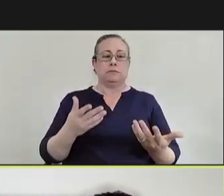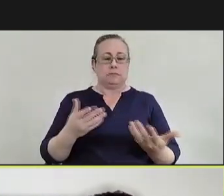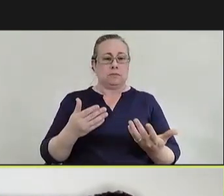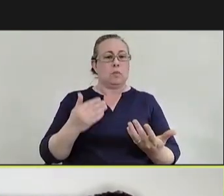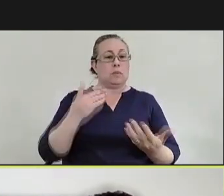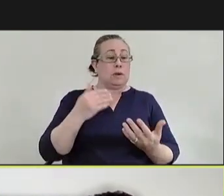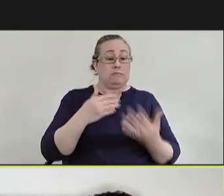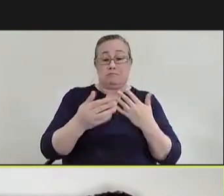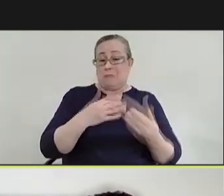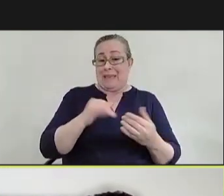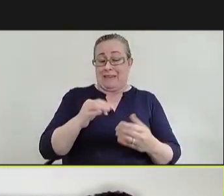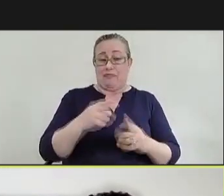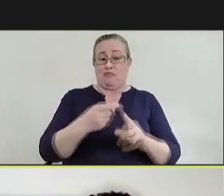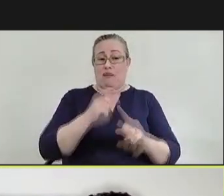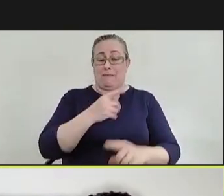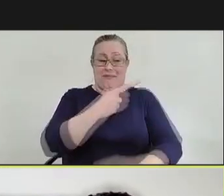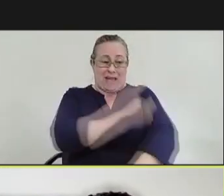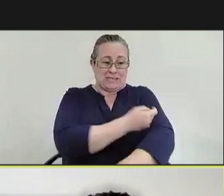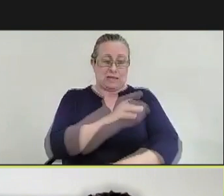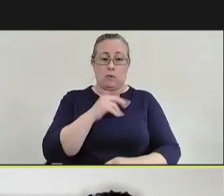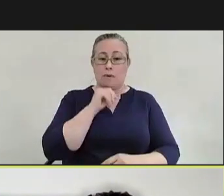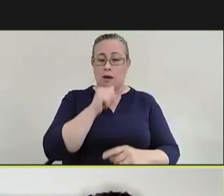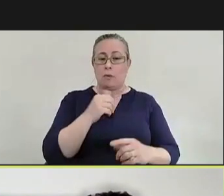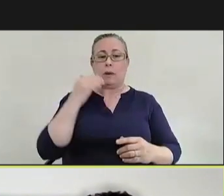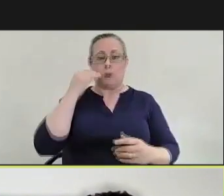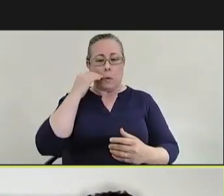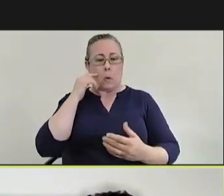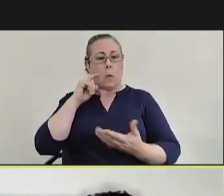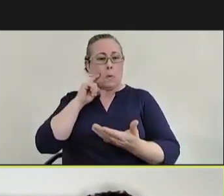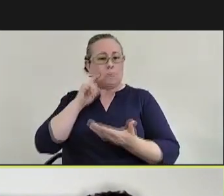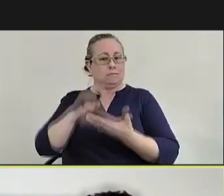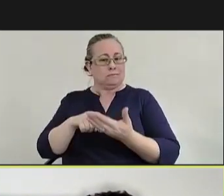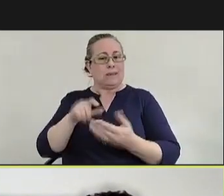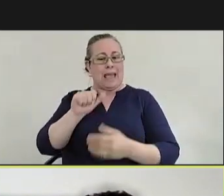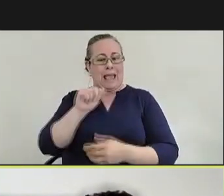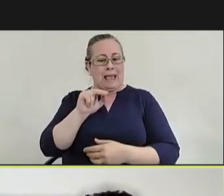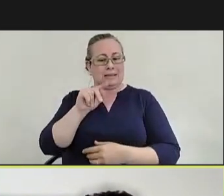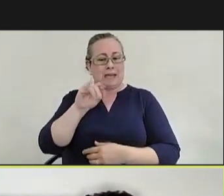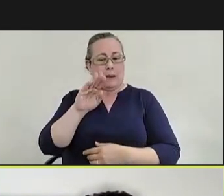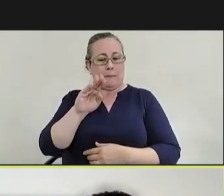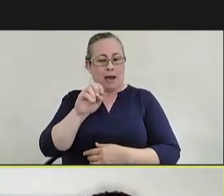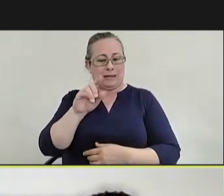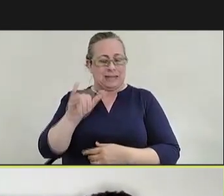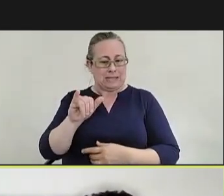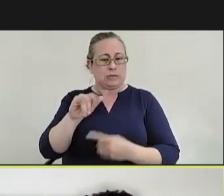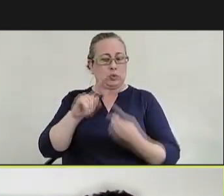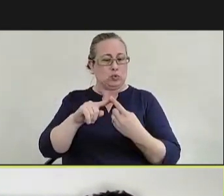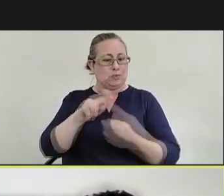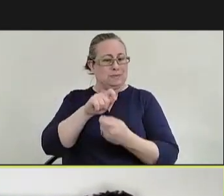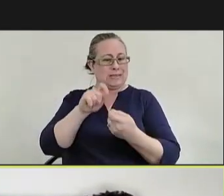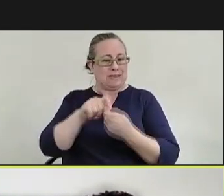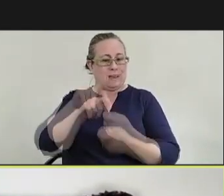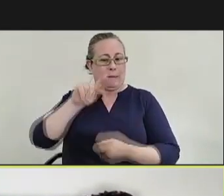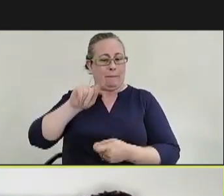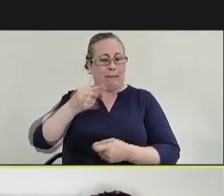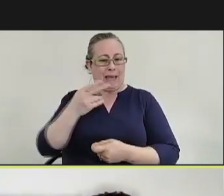studies looking at finding antibodies to specific pathogens that have nothing to do with vaccines.